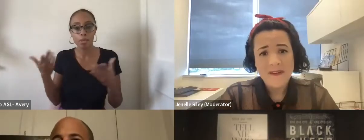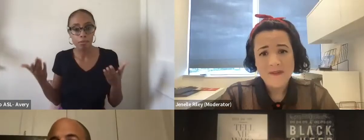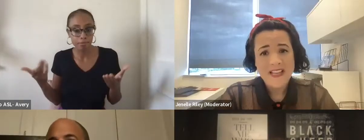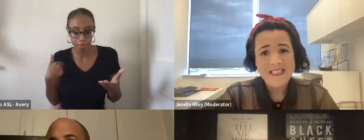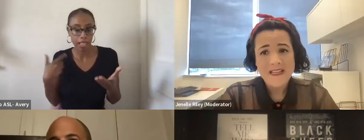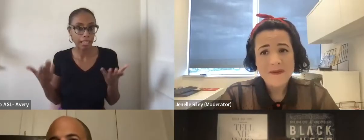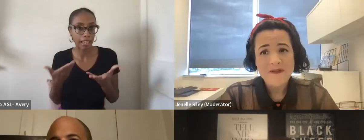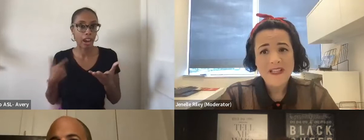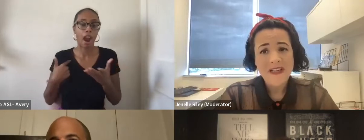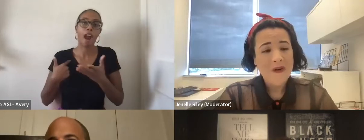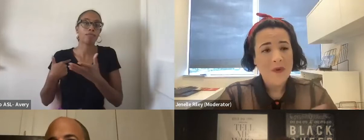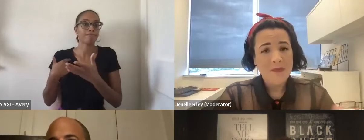director Ed Perkins.